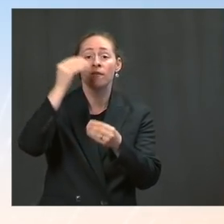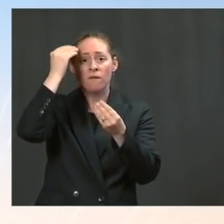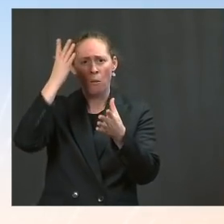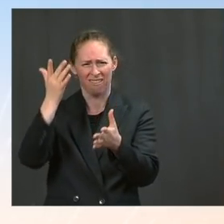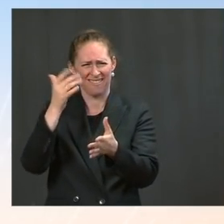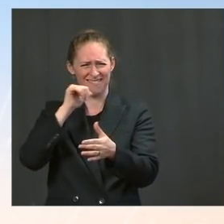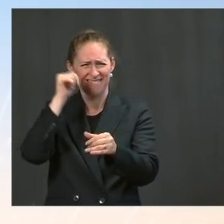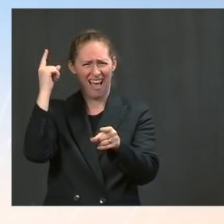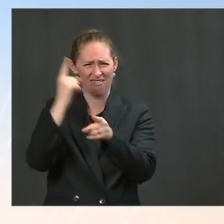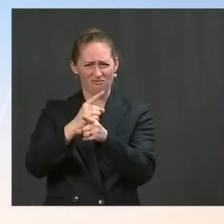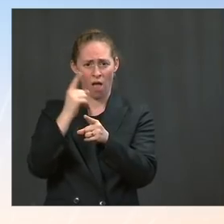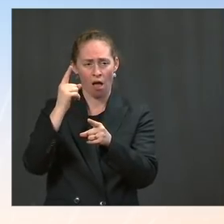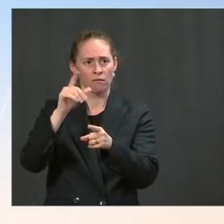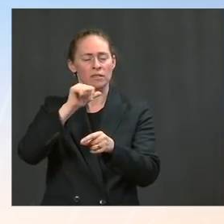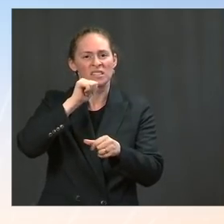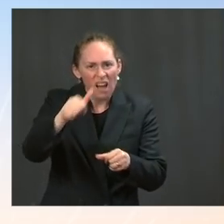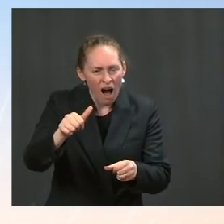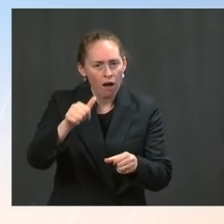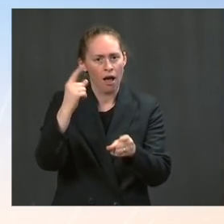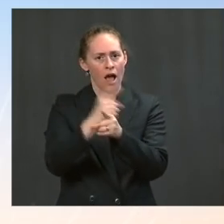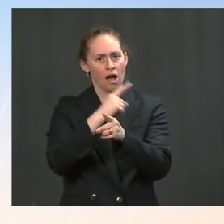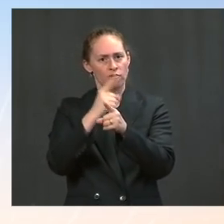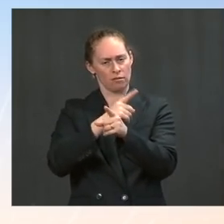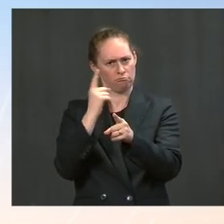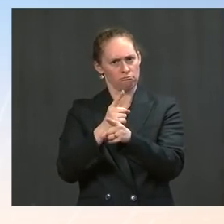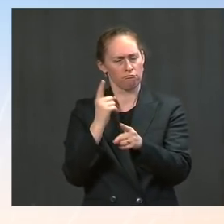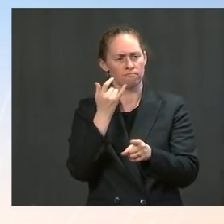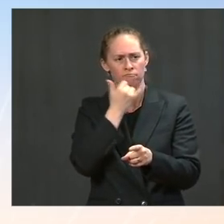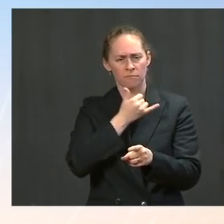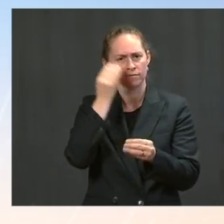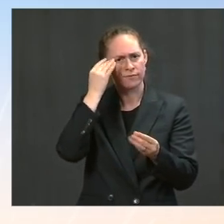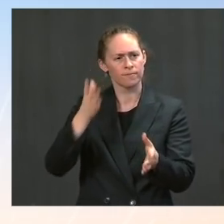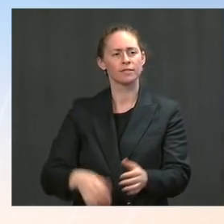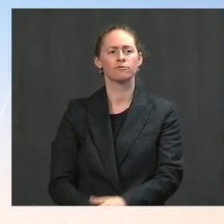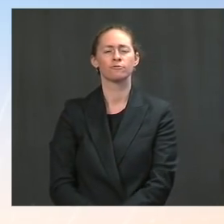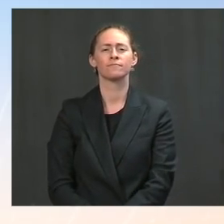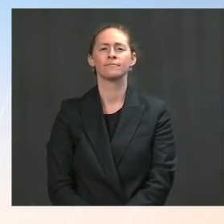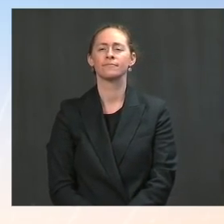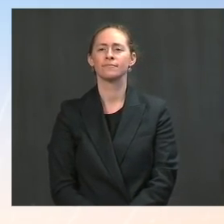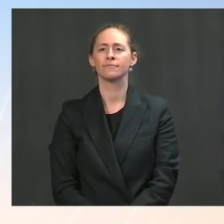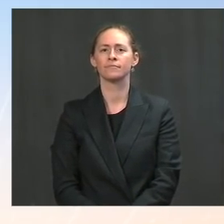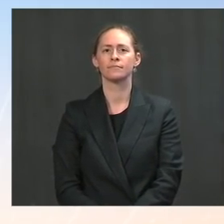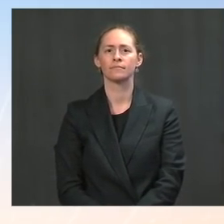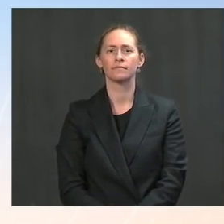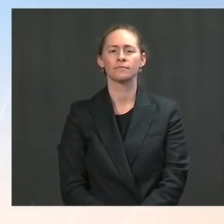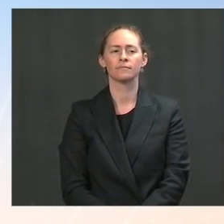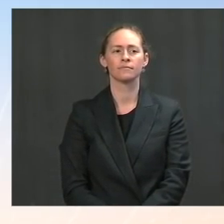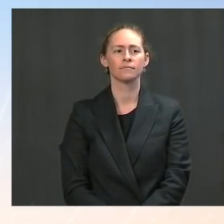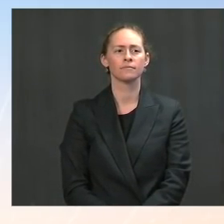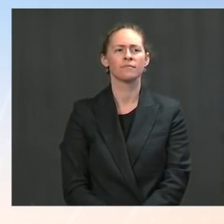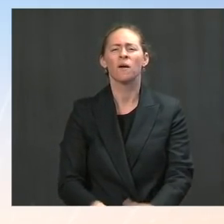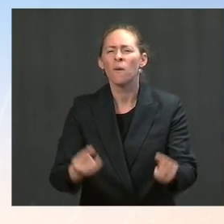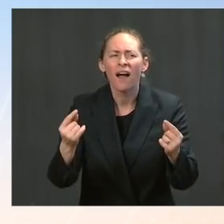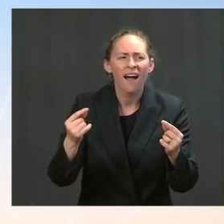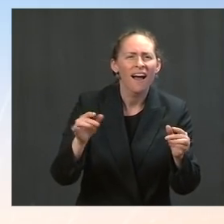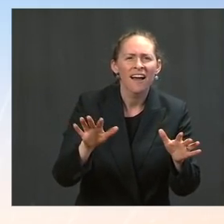The Press: (Cross-talk.) Ms. Psaki: Go -- oh, oh. Let Ebony go. The Press: (Cross-talk.) The Press: Did you all delay the departure? The Press: (Cross-talk.) >> Ms. Psaki: Did we what? The Press: Have you all delayed the departure? The Press: Yeah, we were supposed to gather at 2:10,